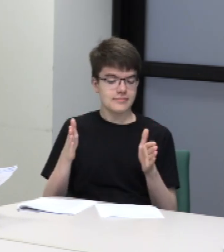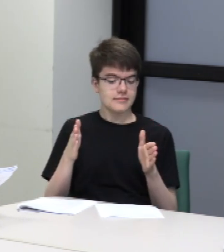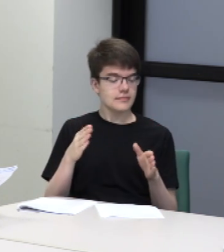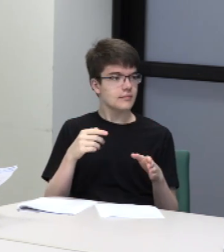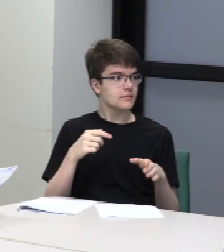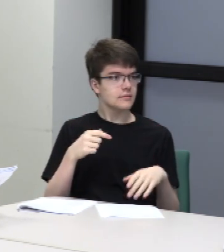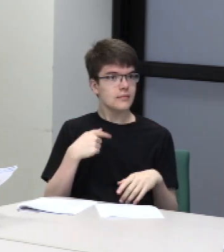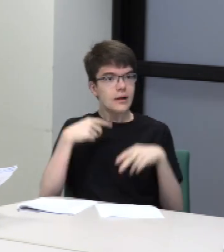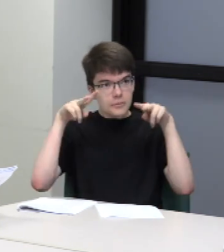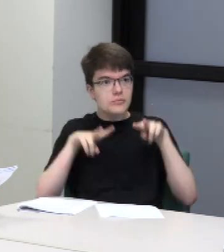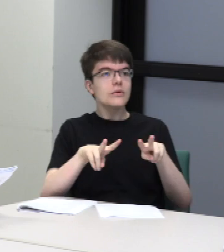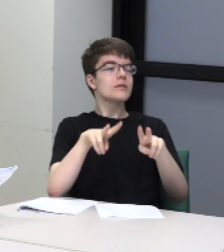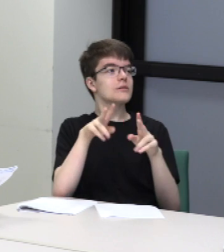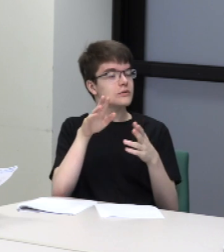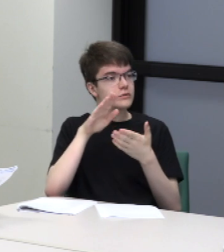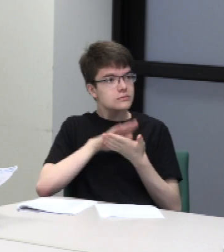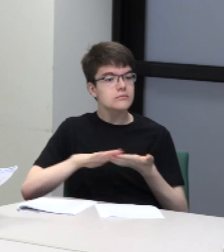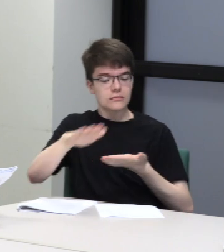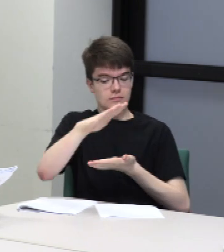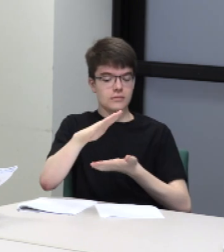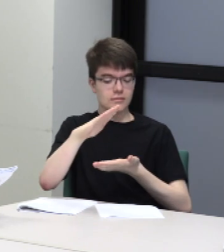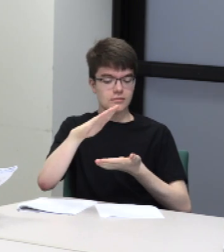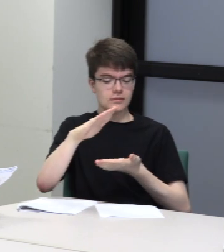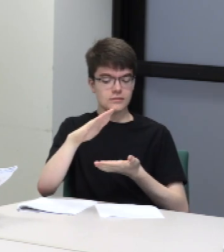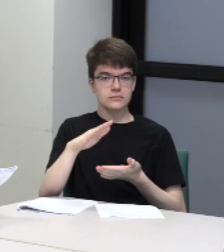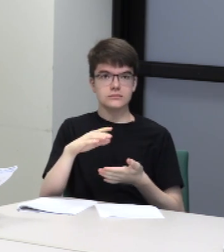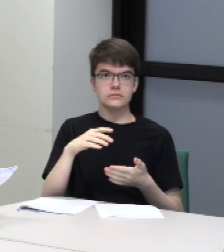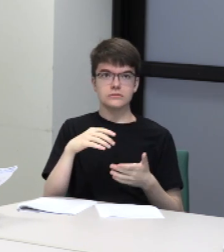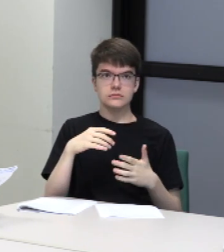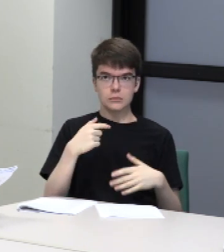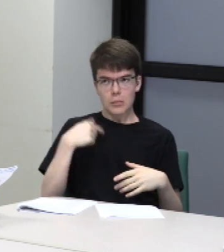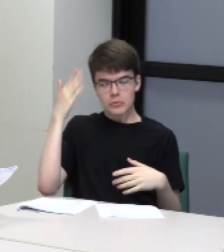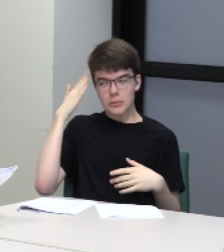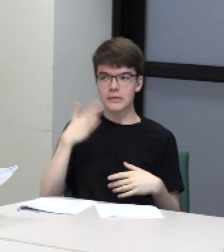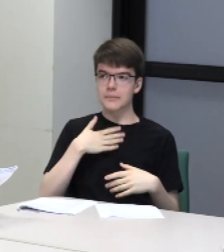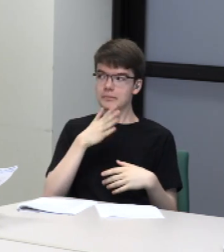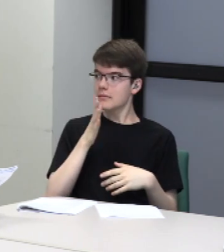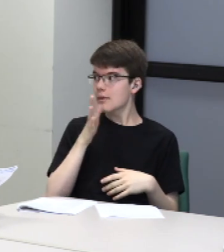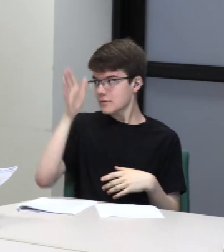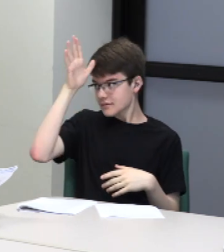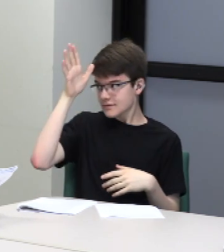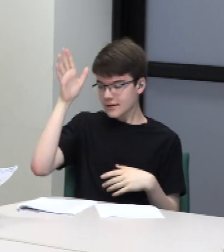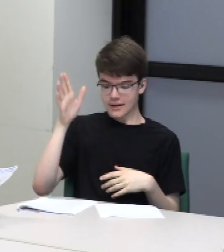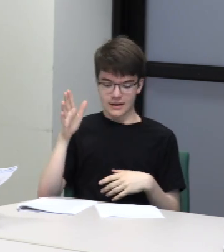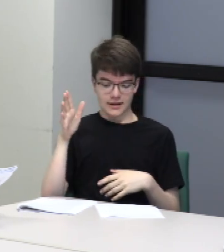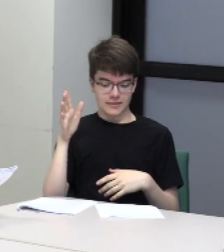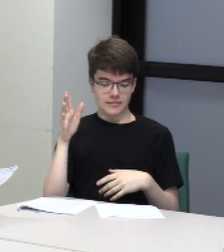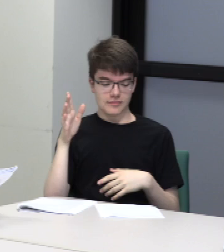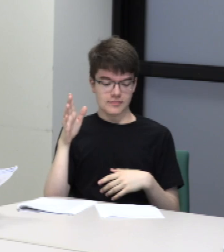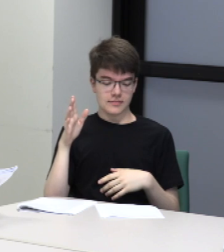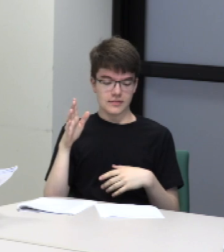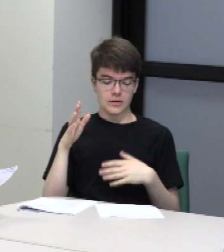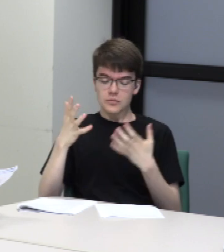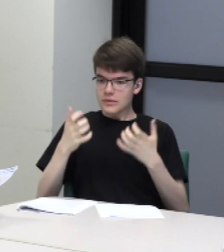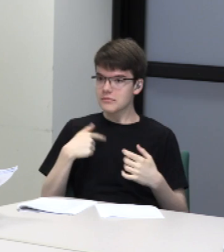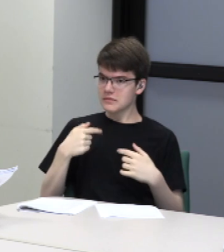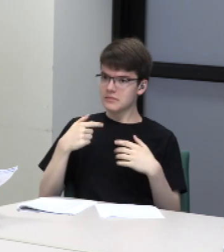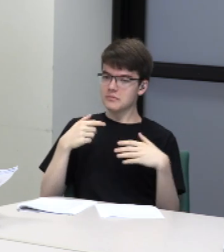Luke: Well, that sounds like a good plan. I'm really looking forward to college. I know my mom and dad